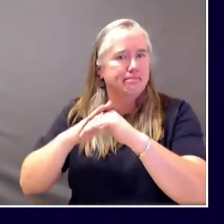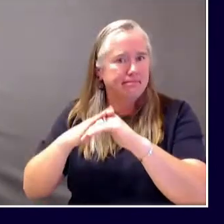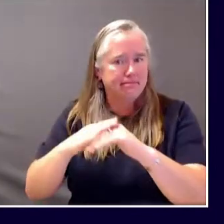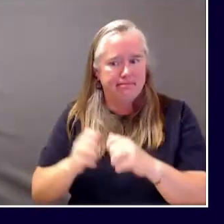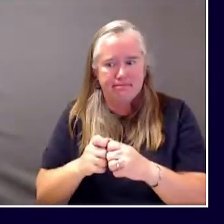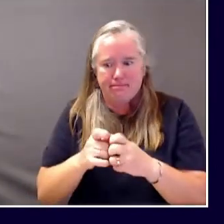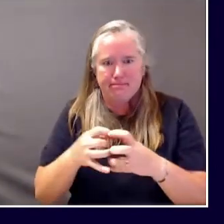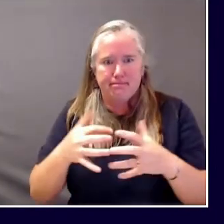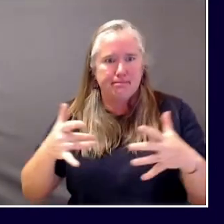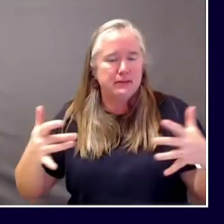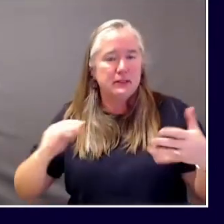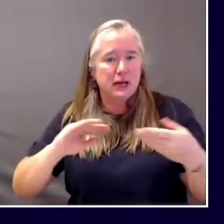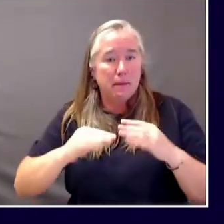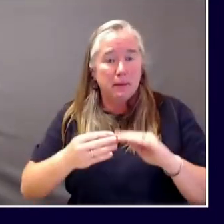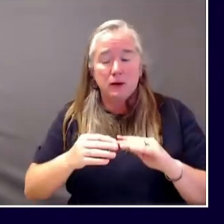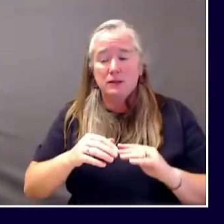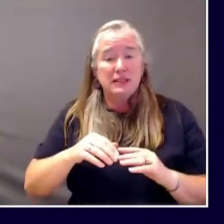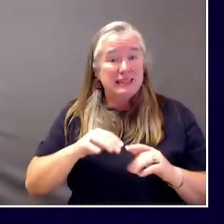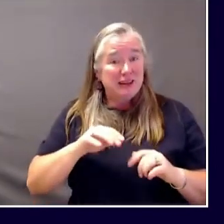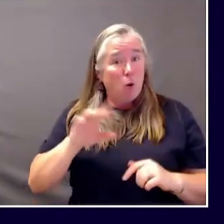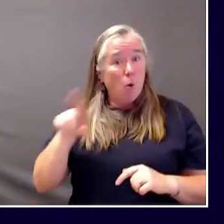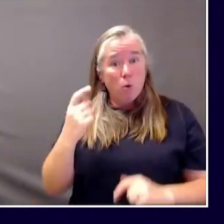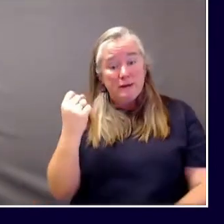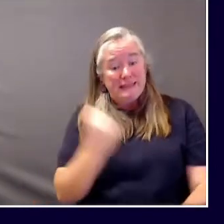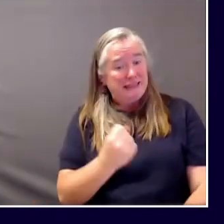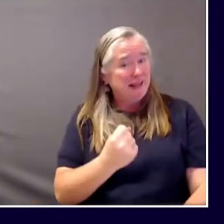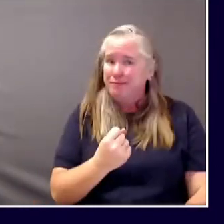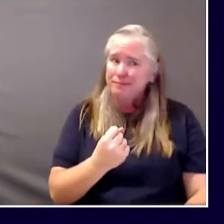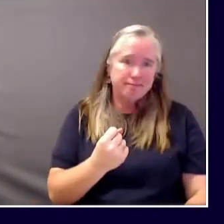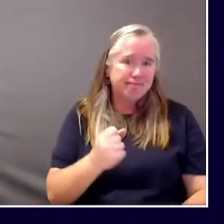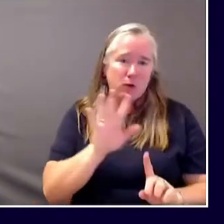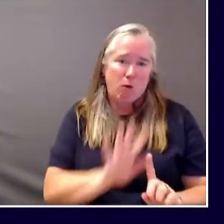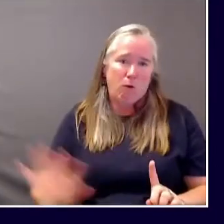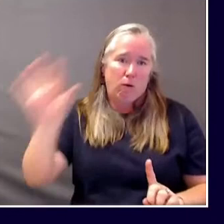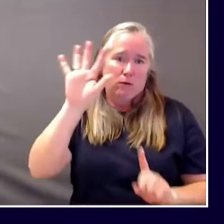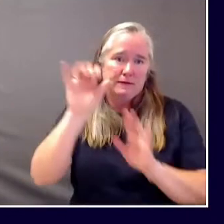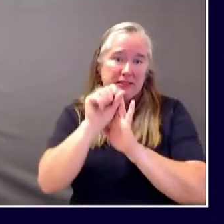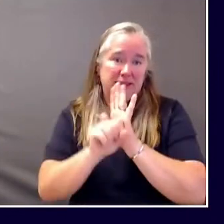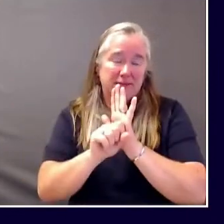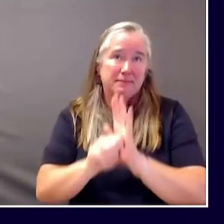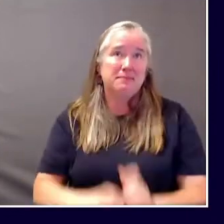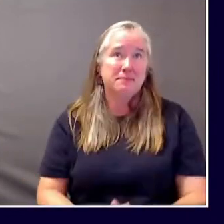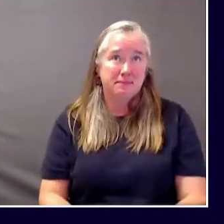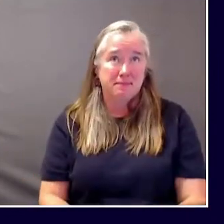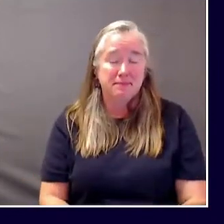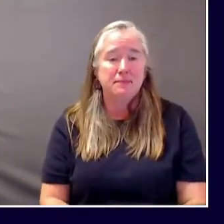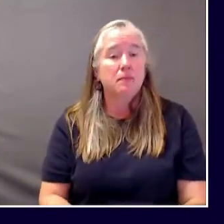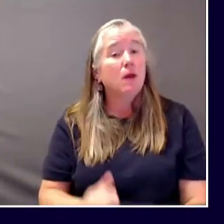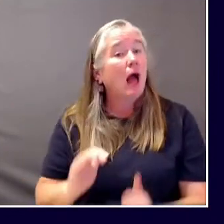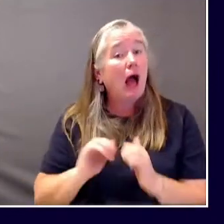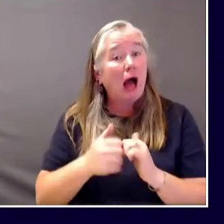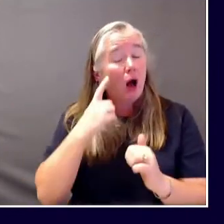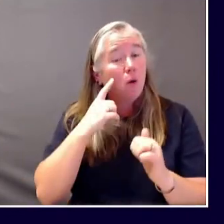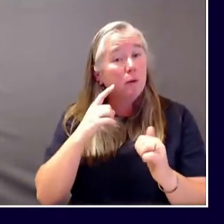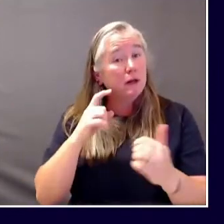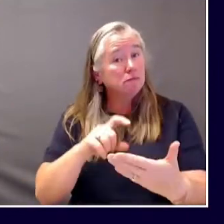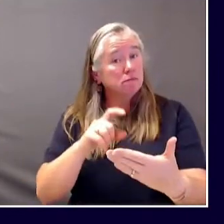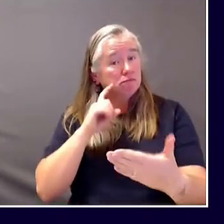in communities across our state